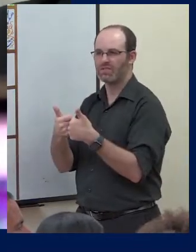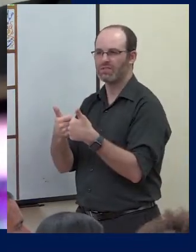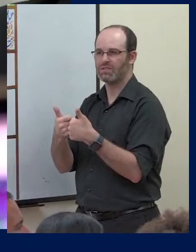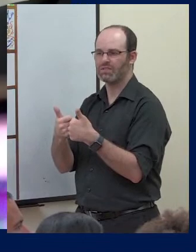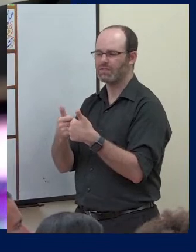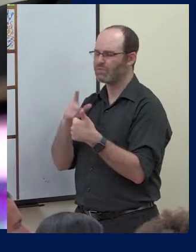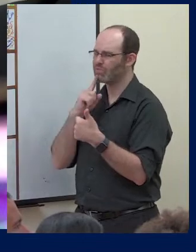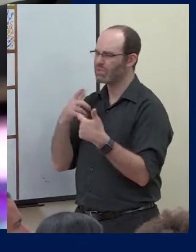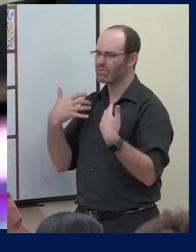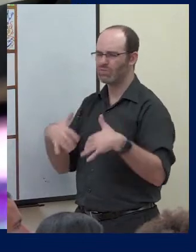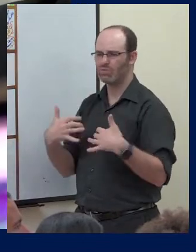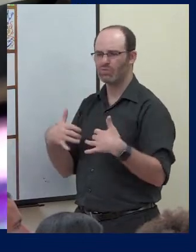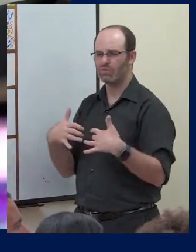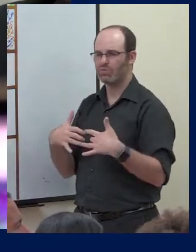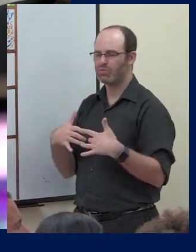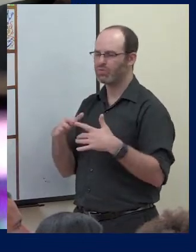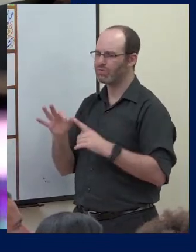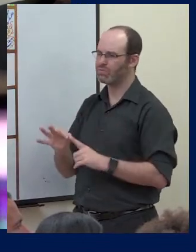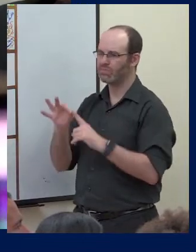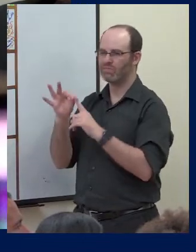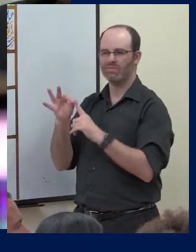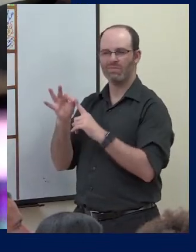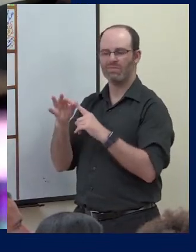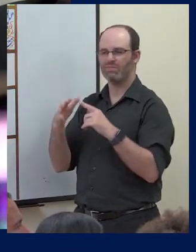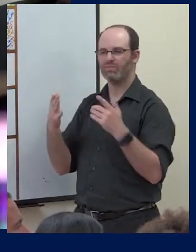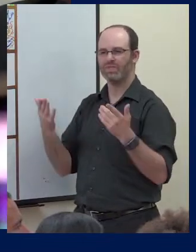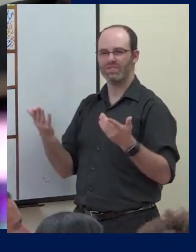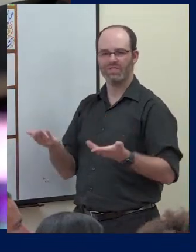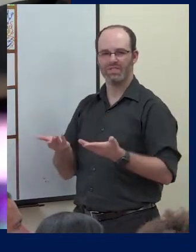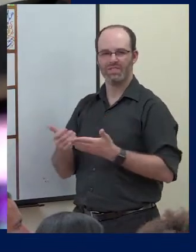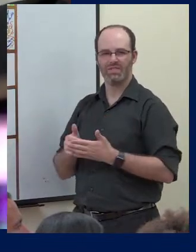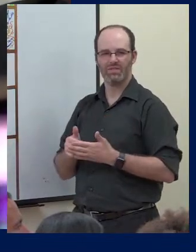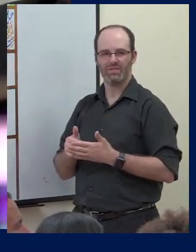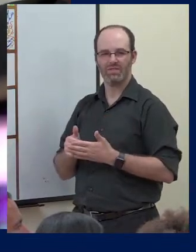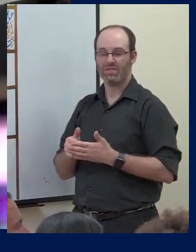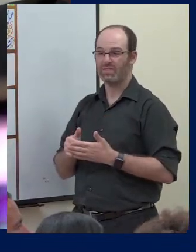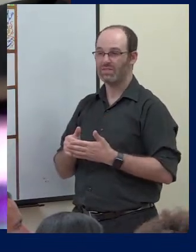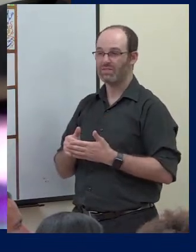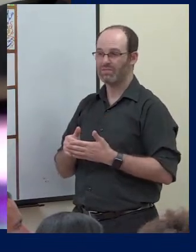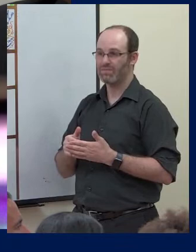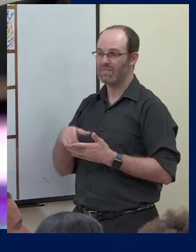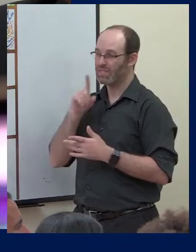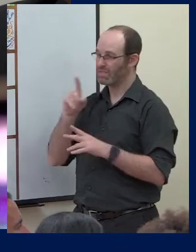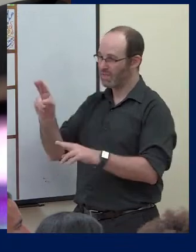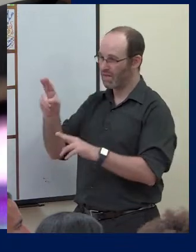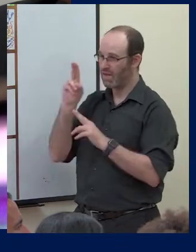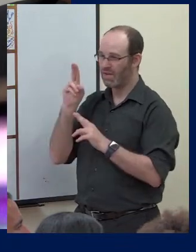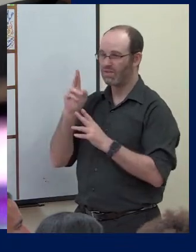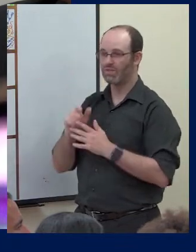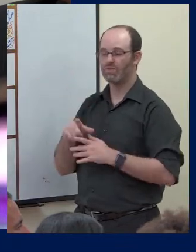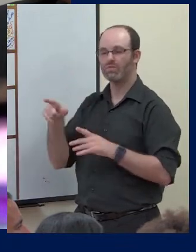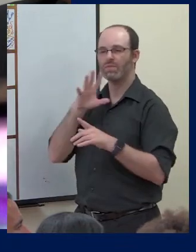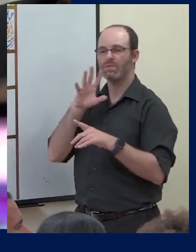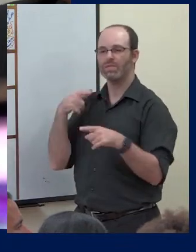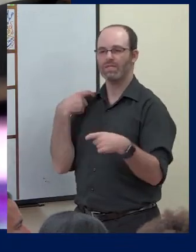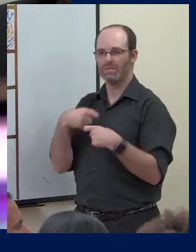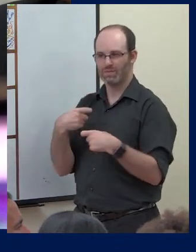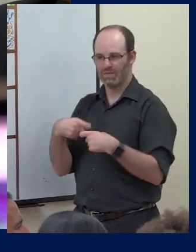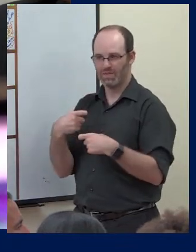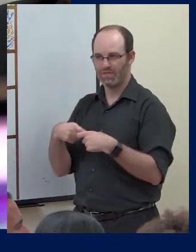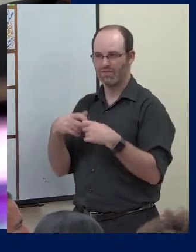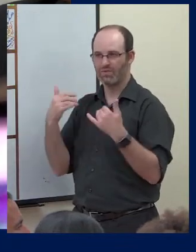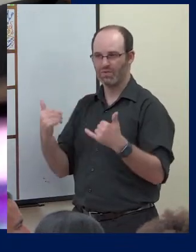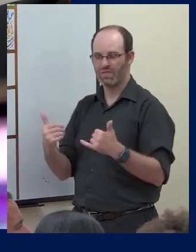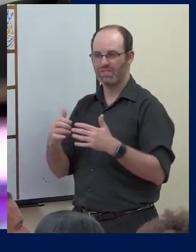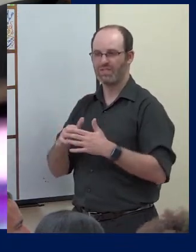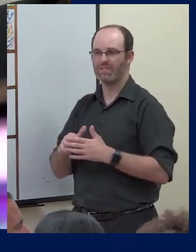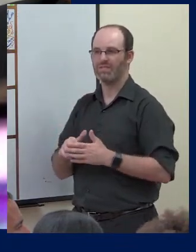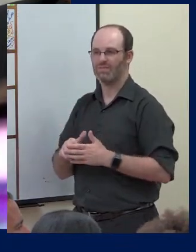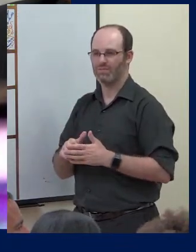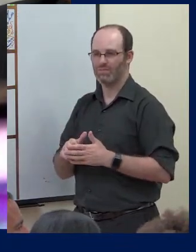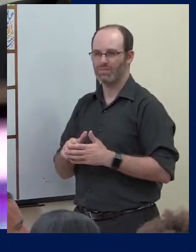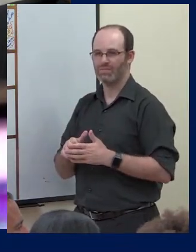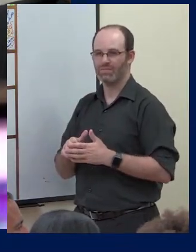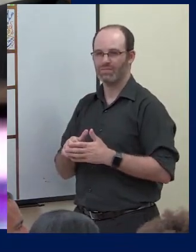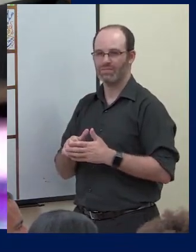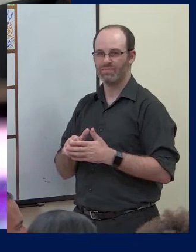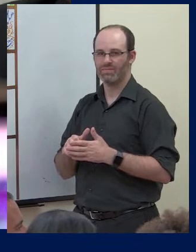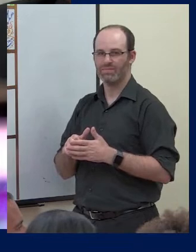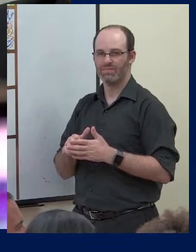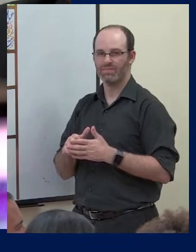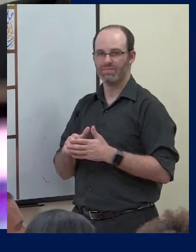treat [speaking spanish] -- even if you